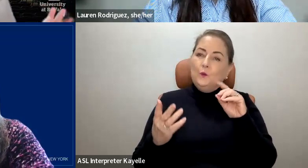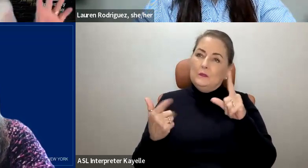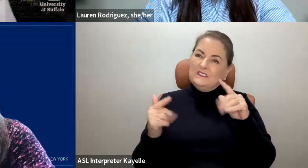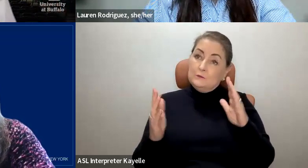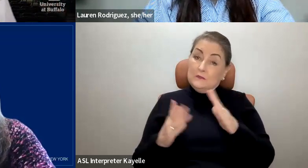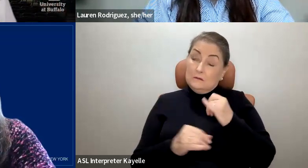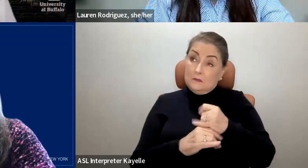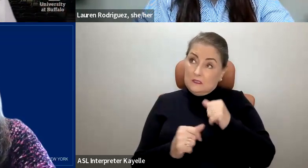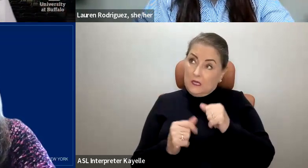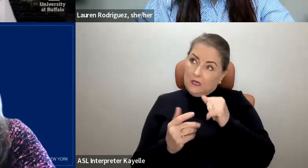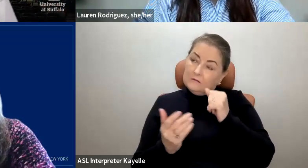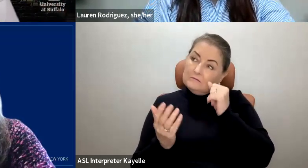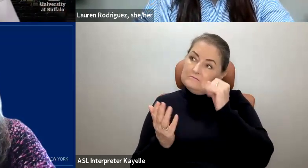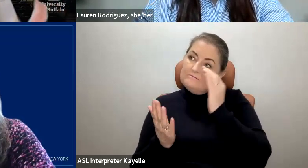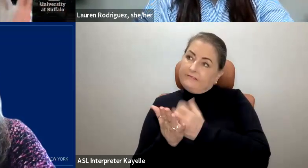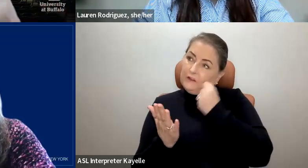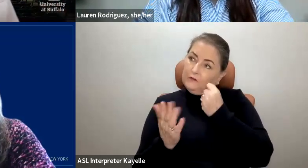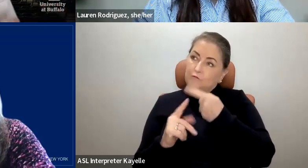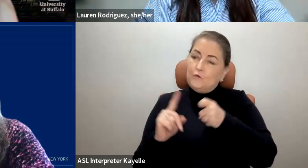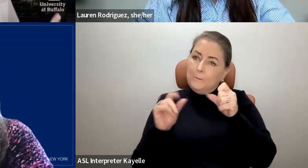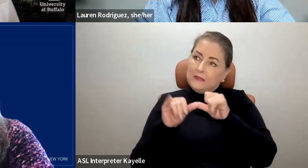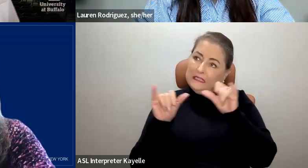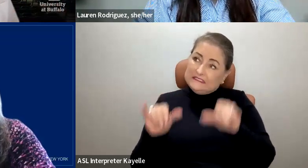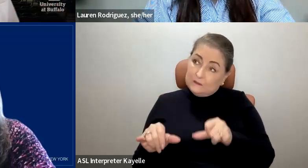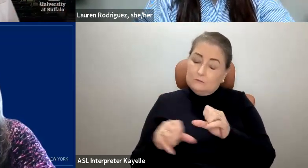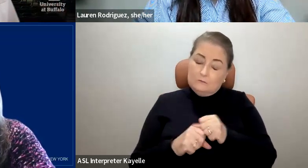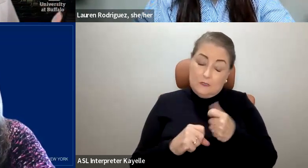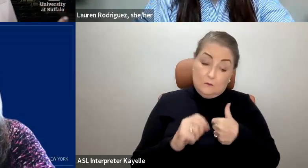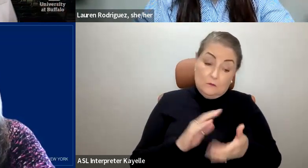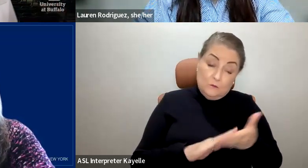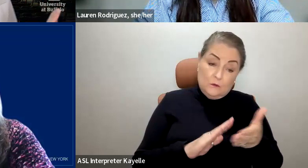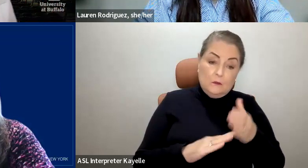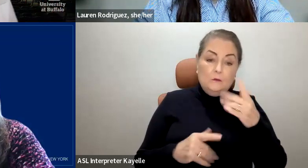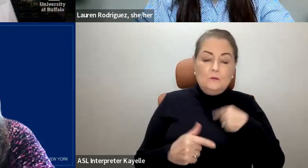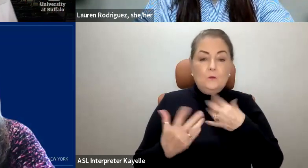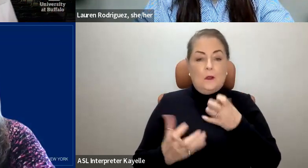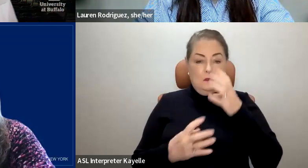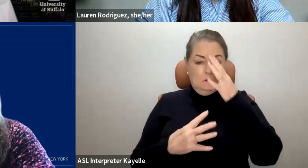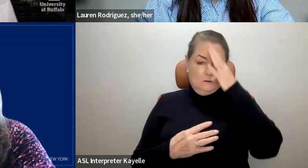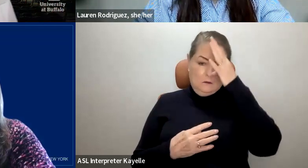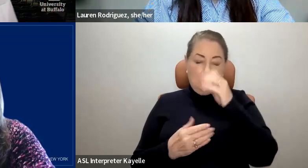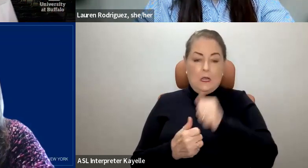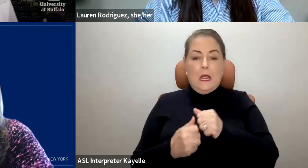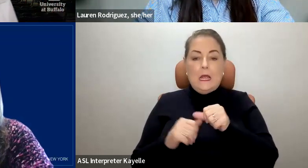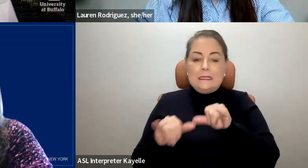expertise throughout the system. To make this work, we are looking at coming up with a consistent methodology and a